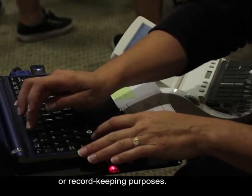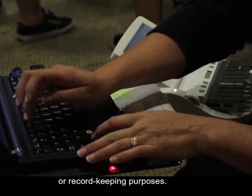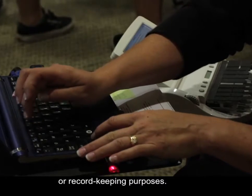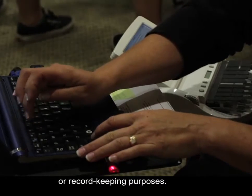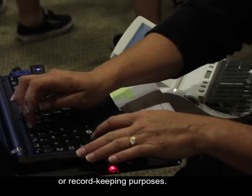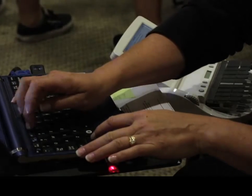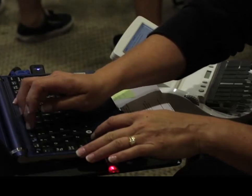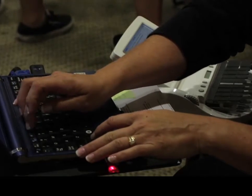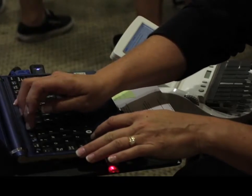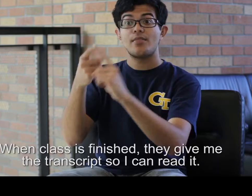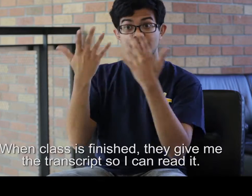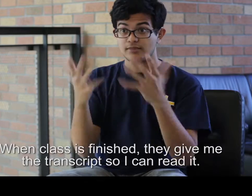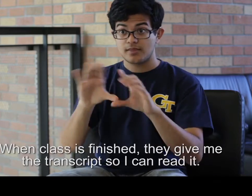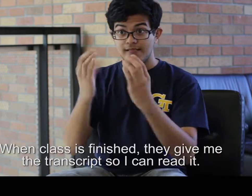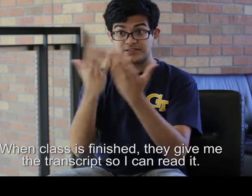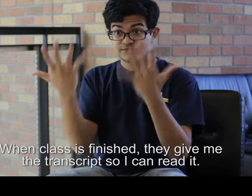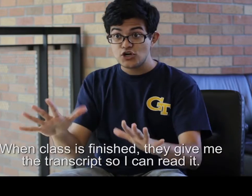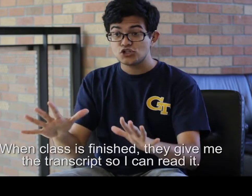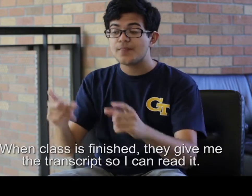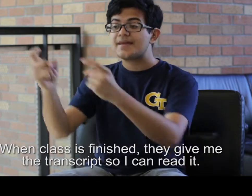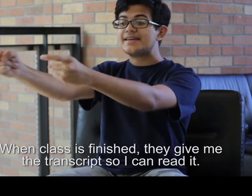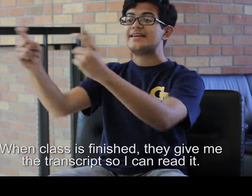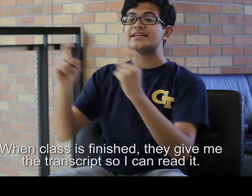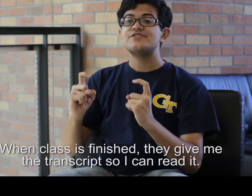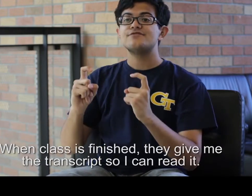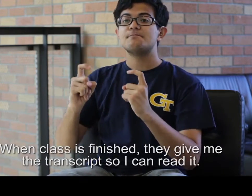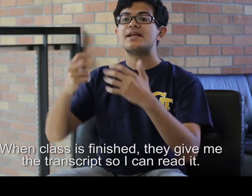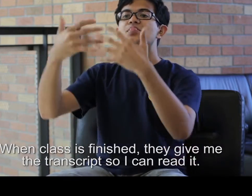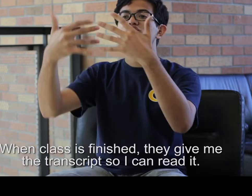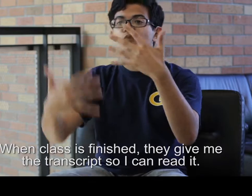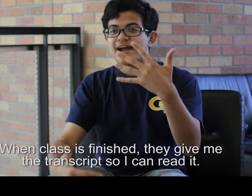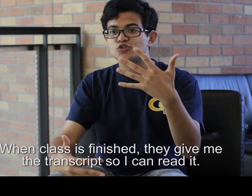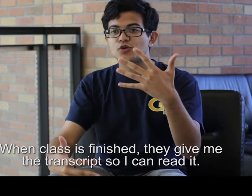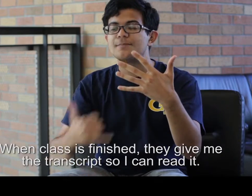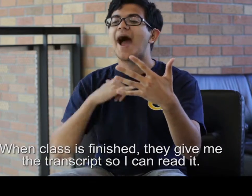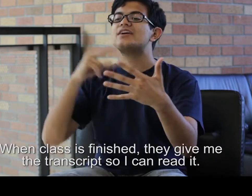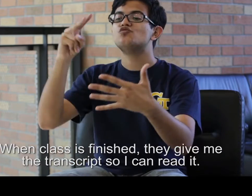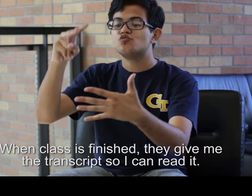actually search against the transcript that is created by the caption vendor.